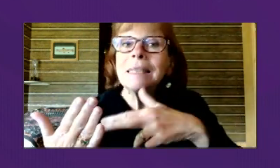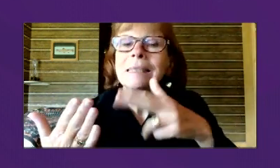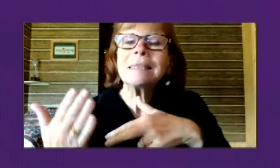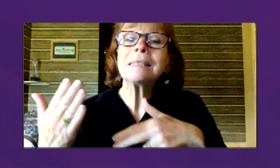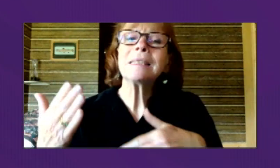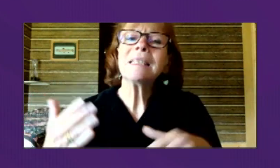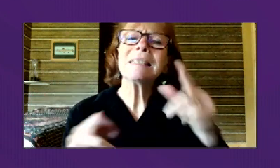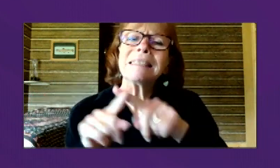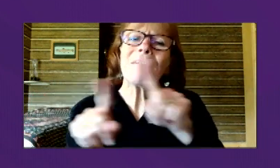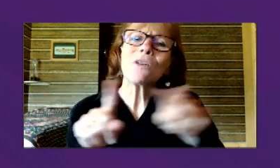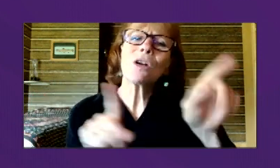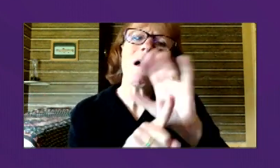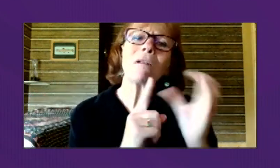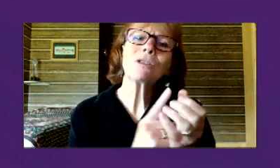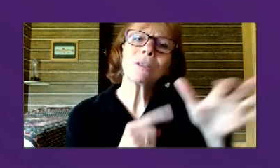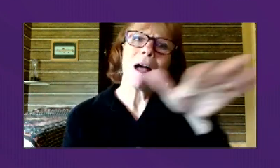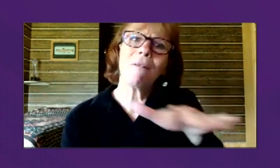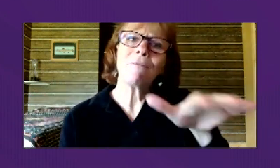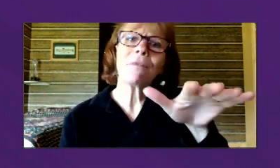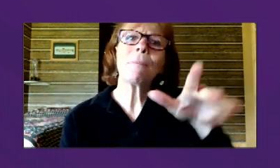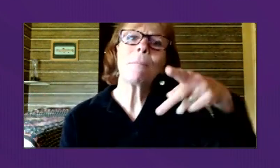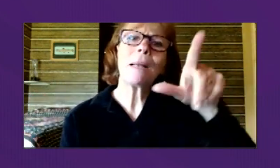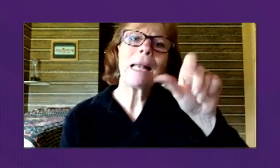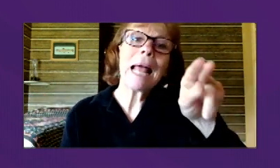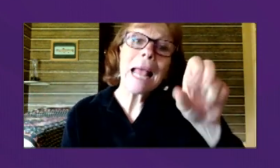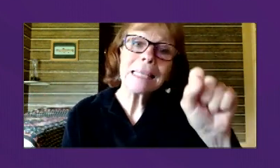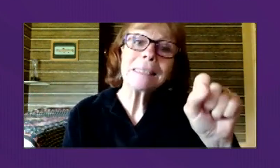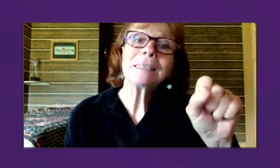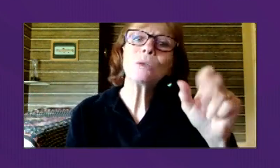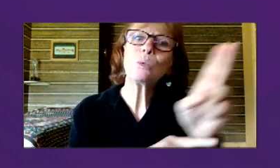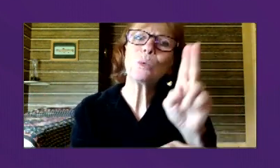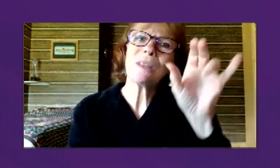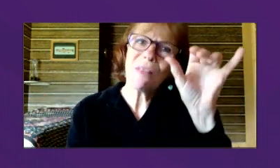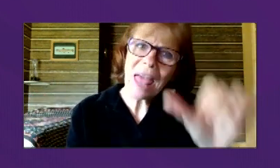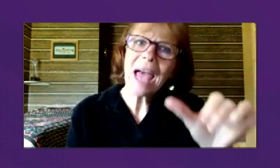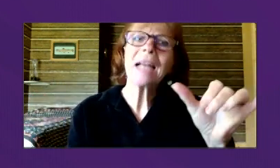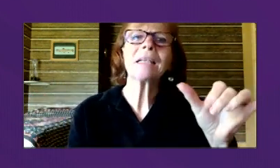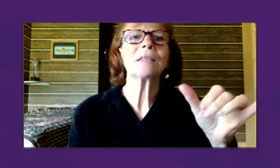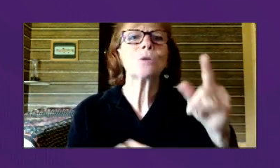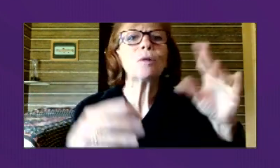on the Great Plains. So they're a great primary source to use in your classroom when discussing